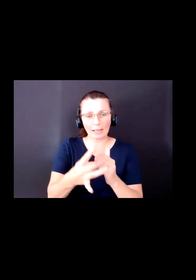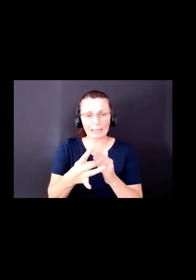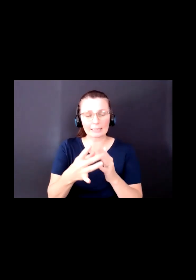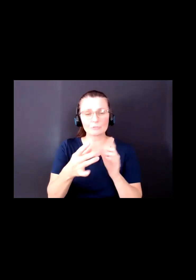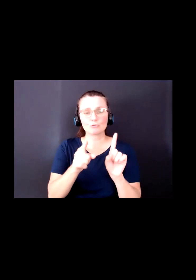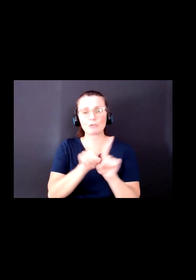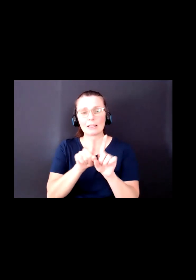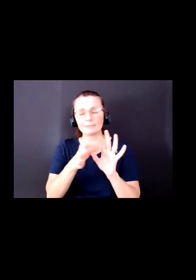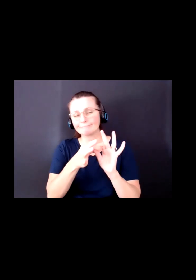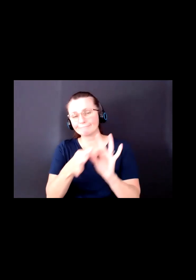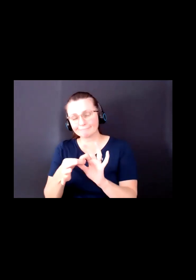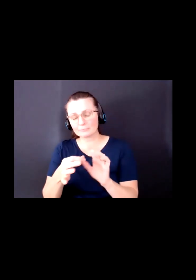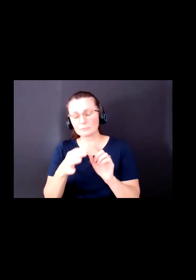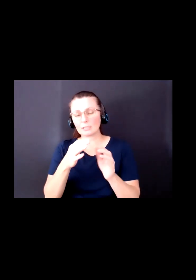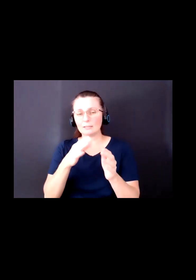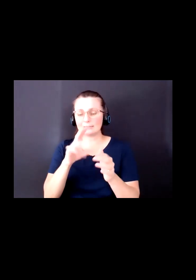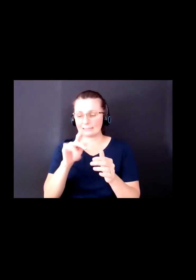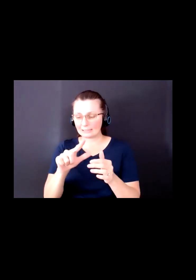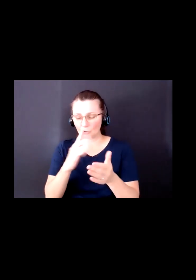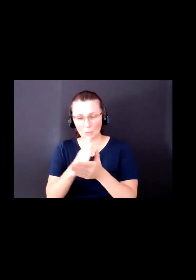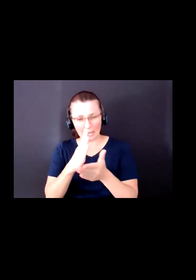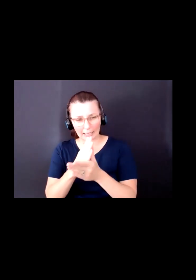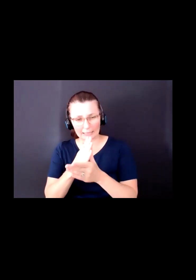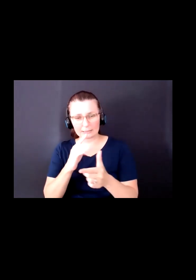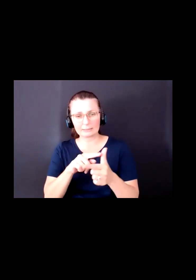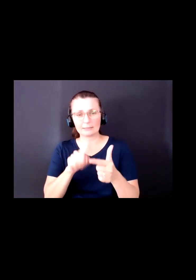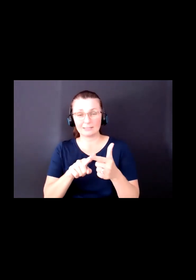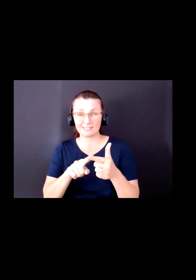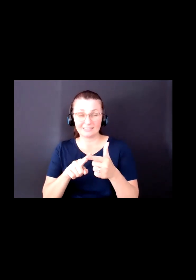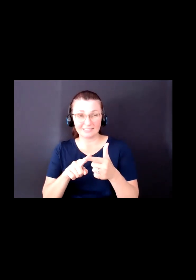and access issues. Including effective communication. So, if